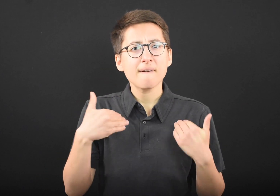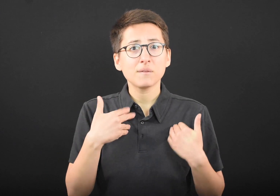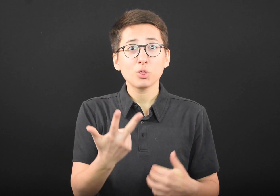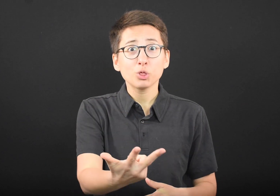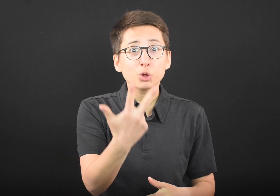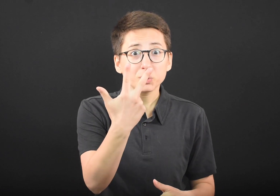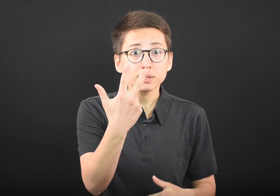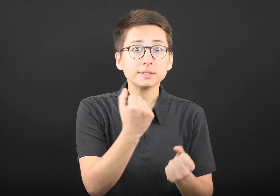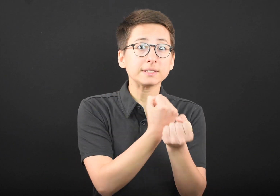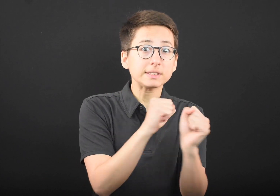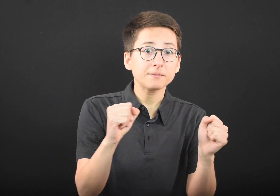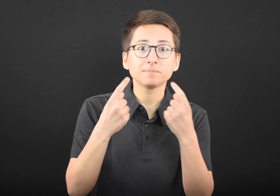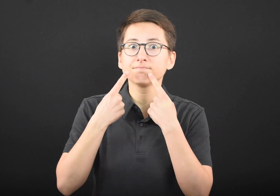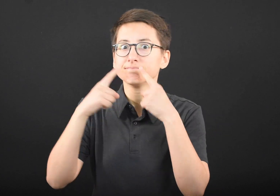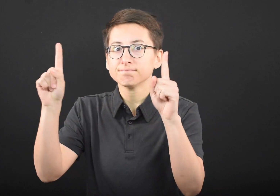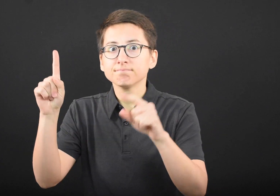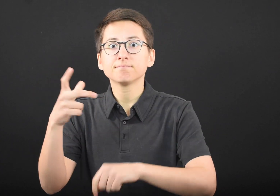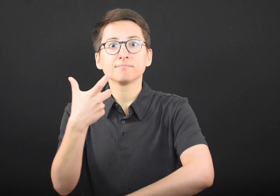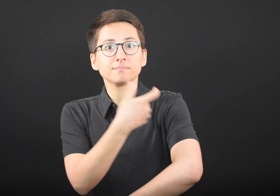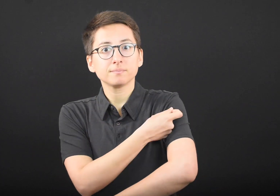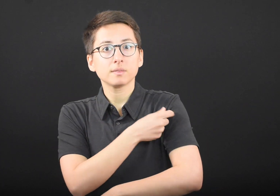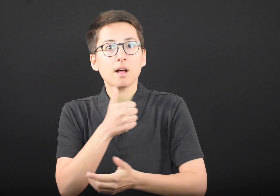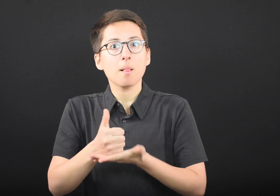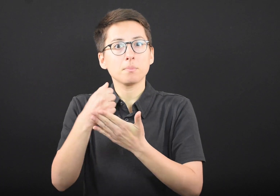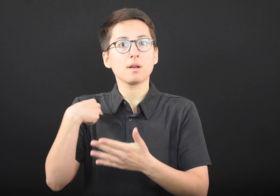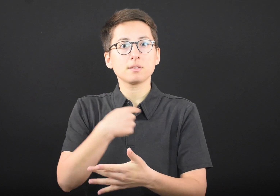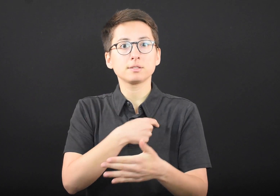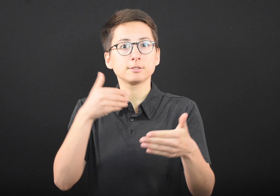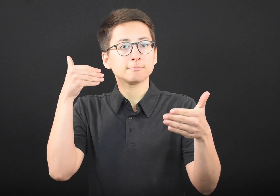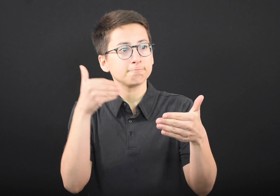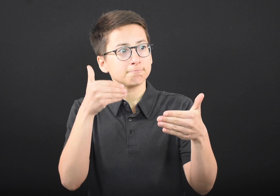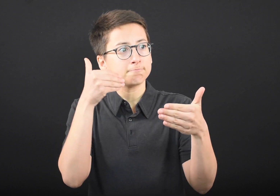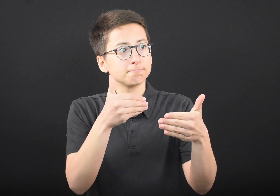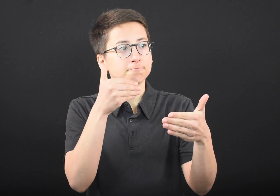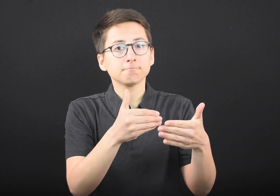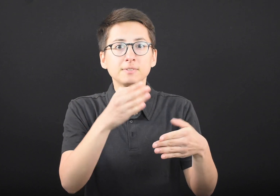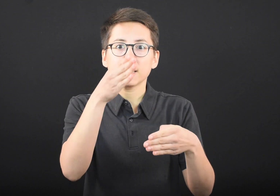and effective vaccines that are helping get us closer to the end of this pandemic. To bring